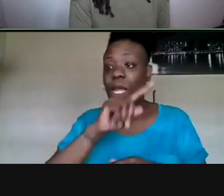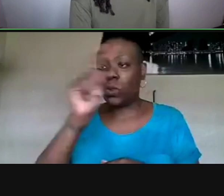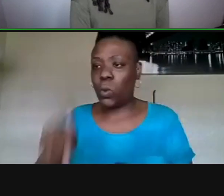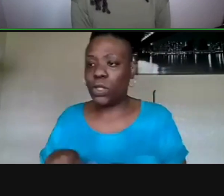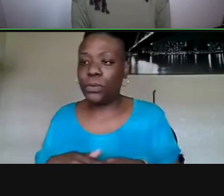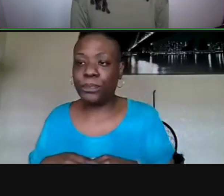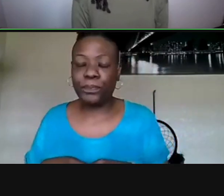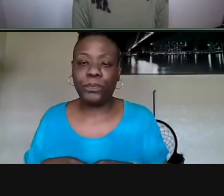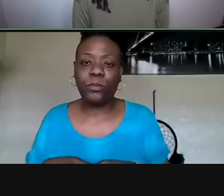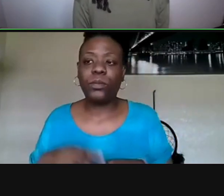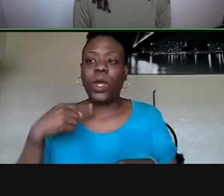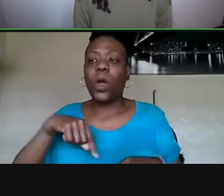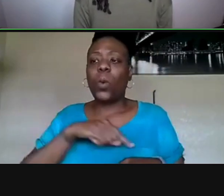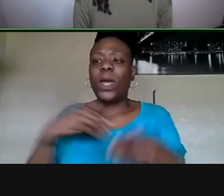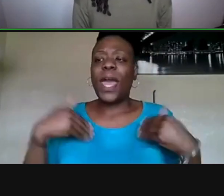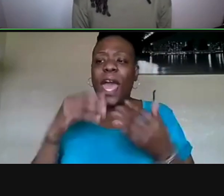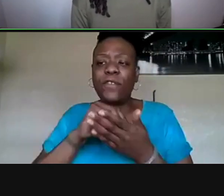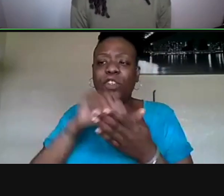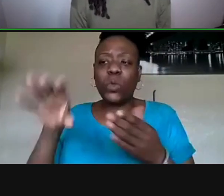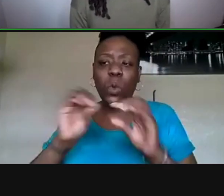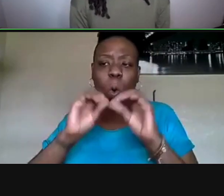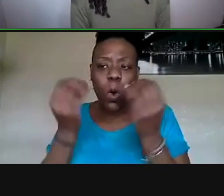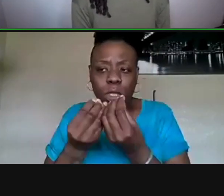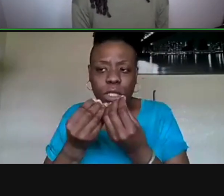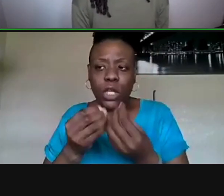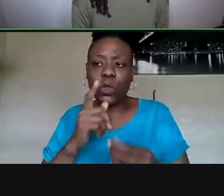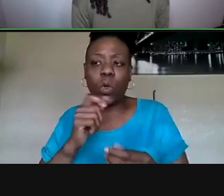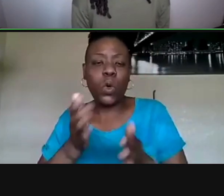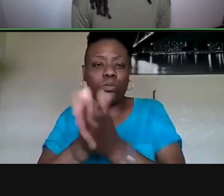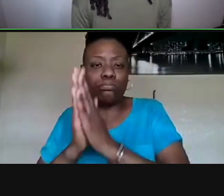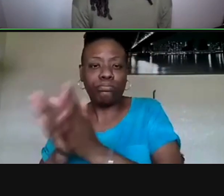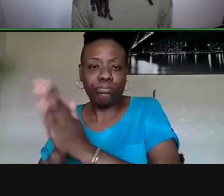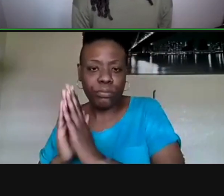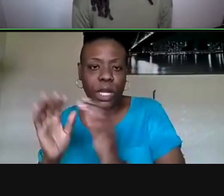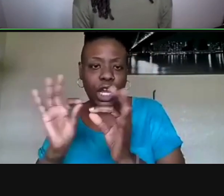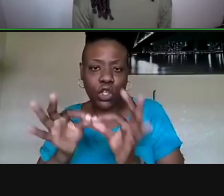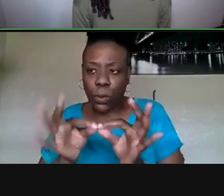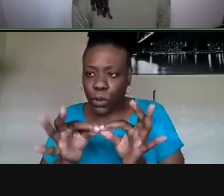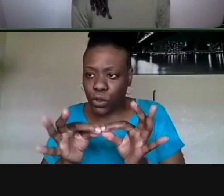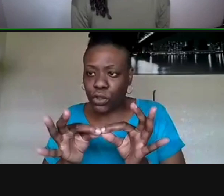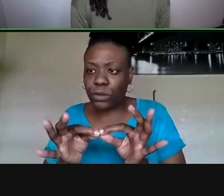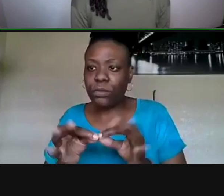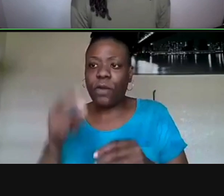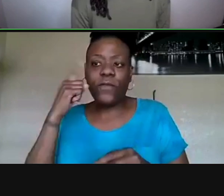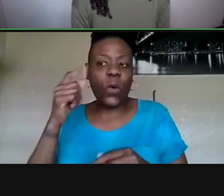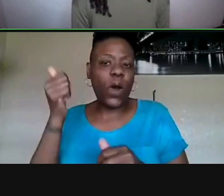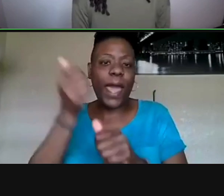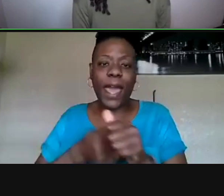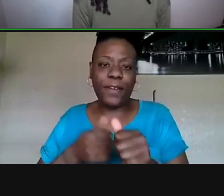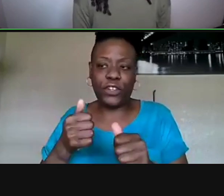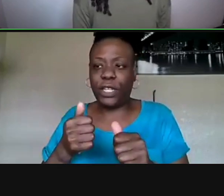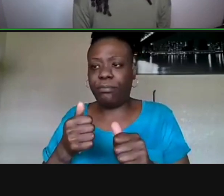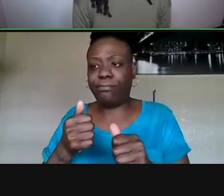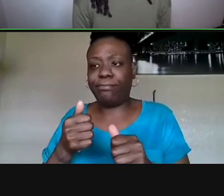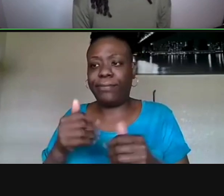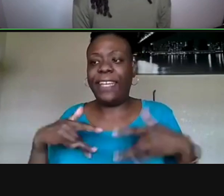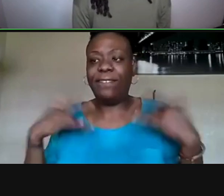Thank you so much, Ben. We'll move down to the next question. "Student organizations have been requesting sign language